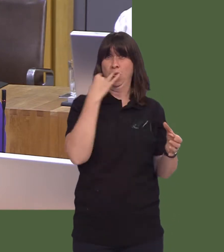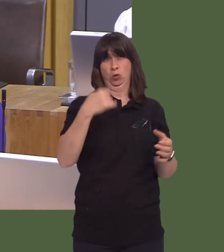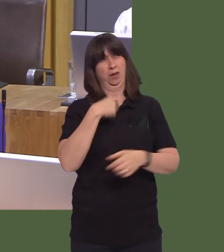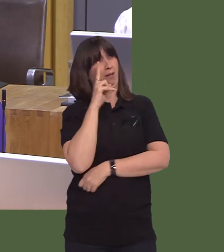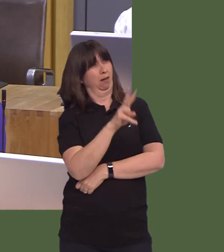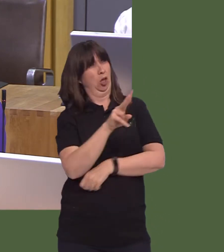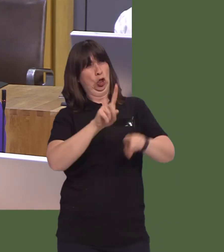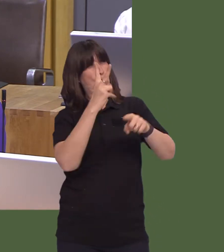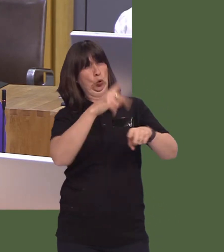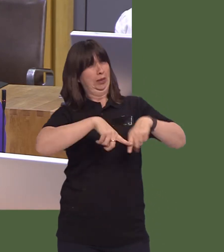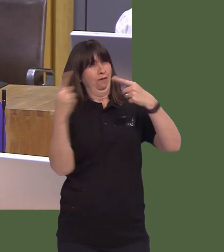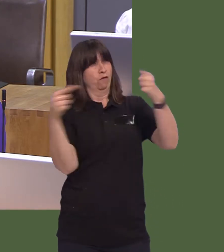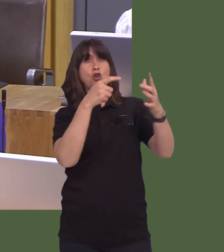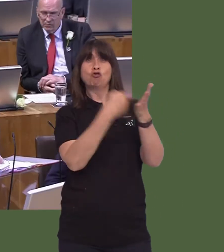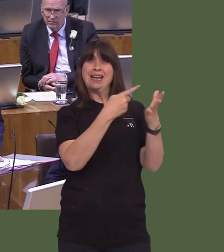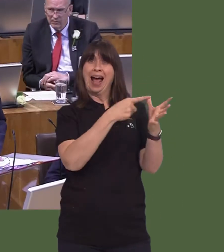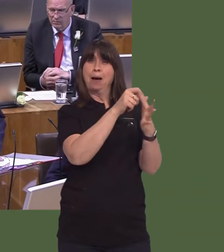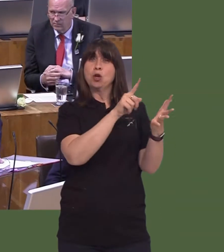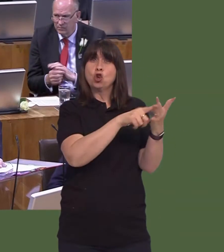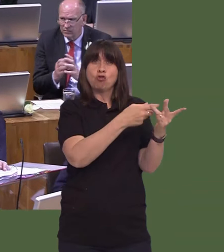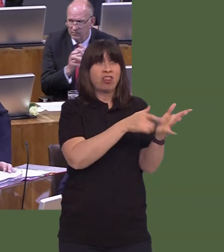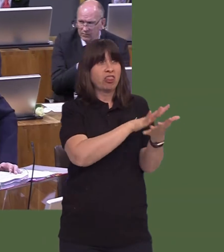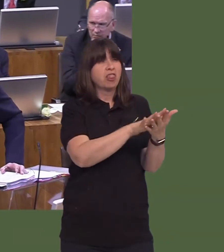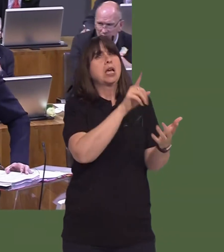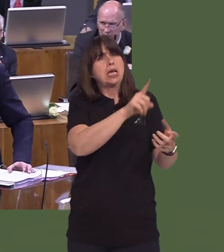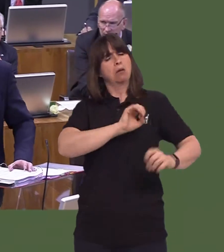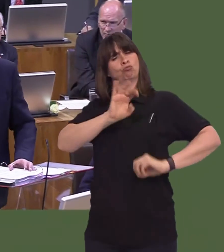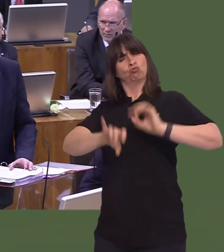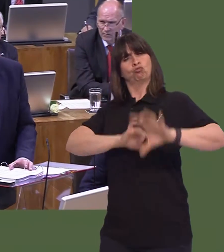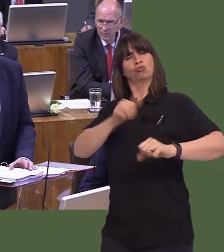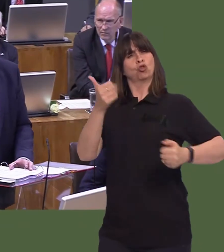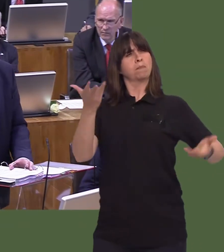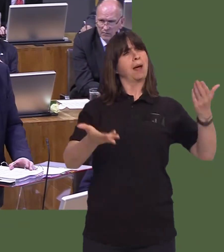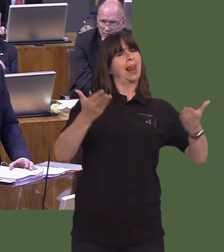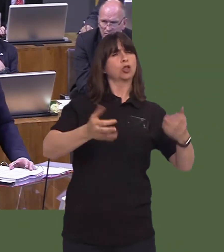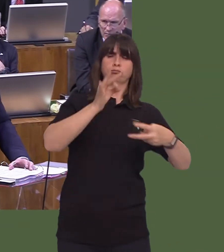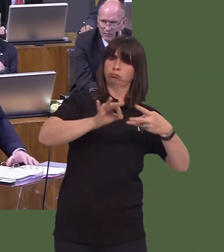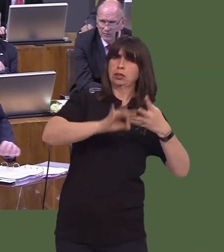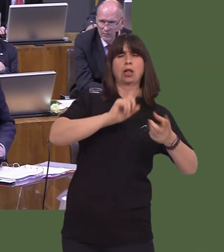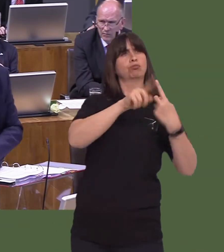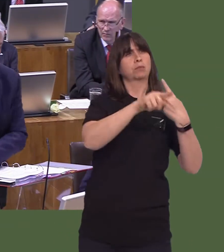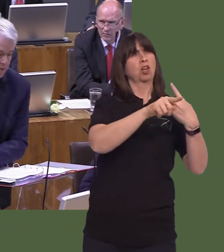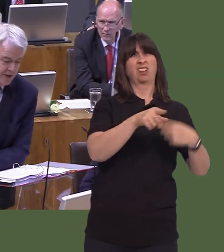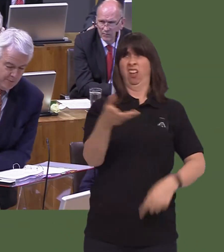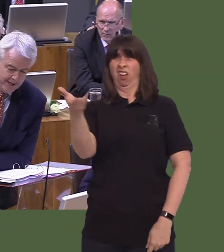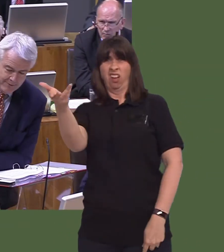I listened to Rhun ap Iorwerth and what he saidóa measured, detailed response. It was a measured, detailed response compared to what we had before from the leader of Plaid